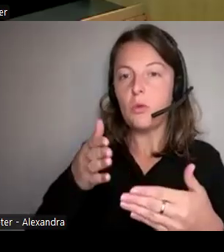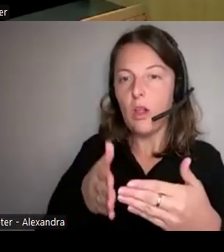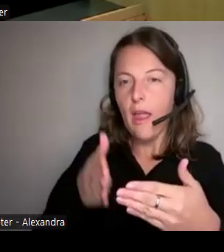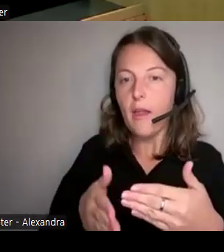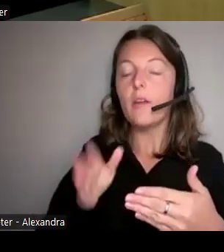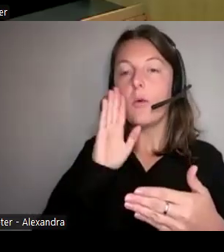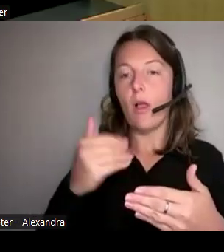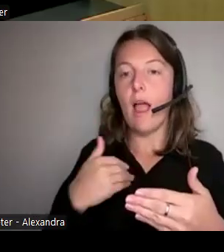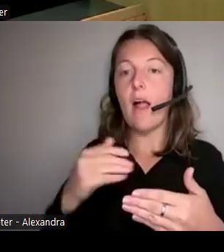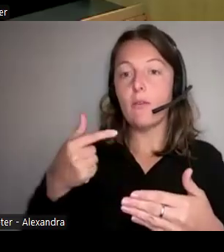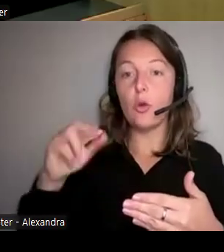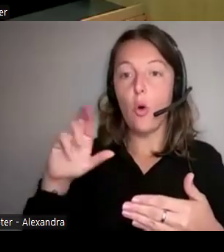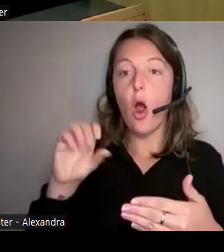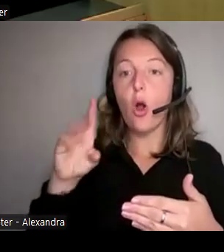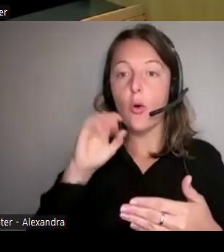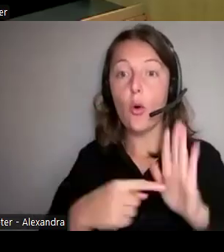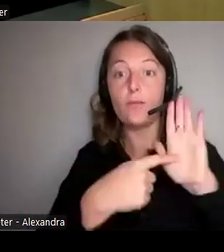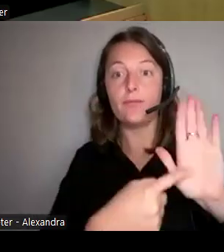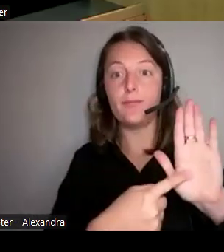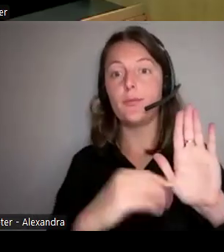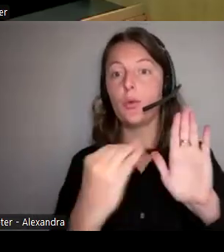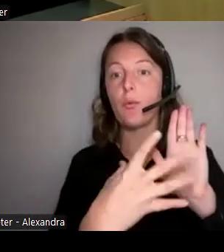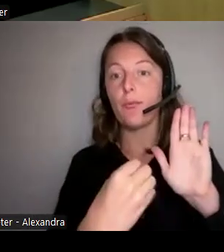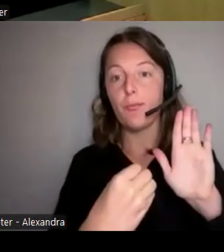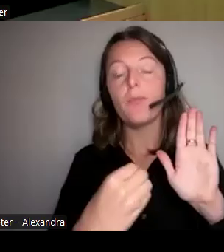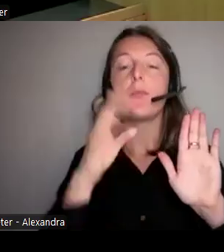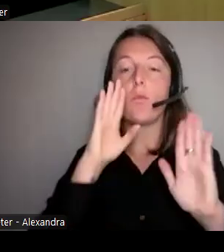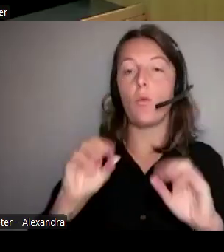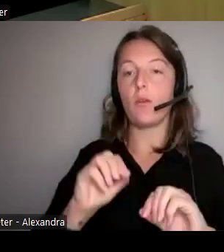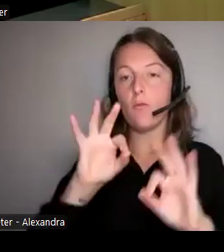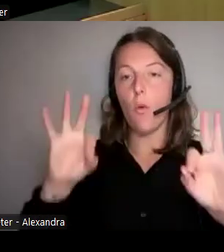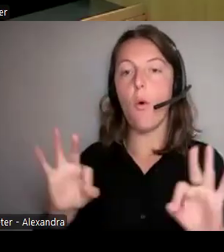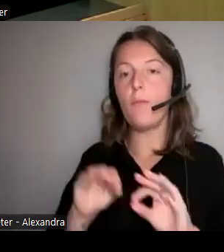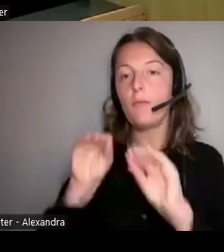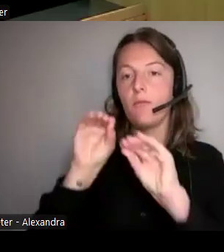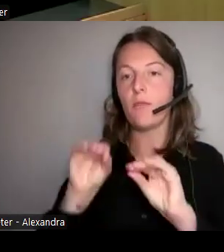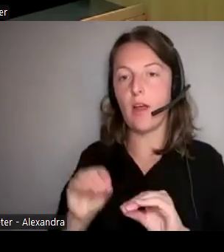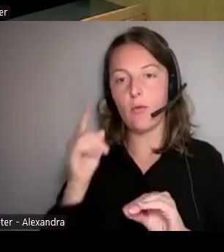uh the form that uh you'll fill out in order to get those continuing education credits and there